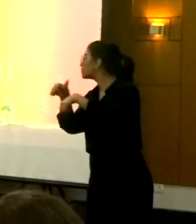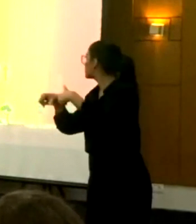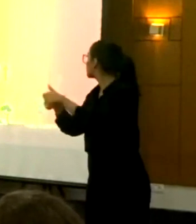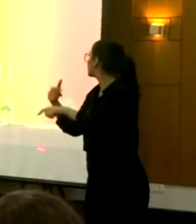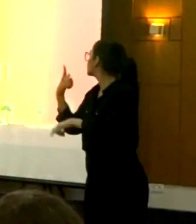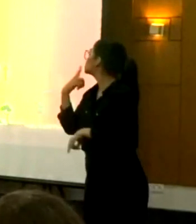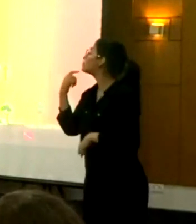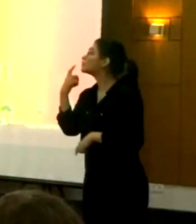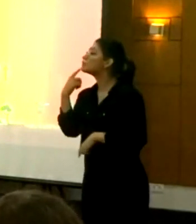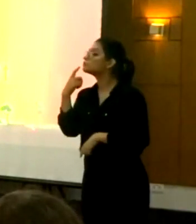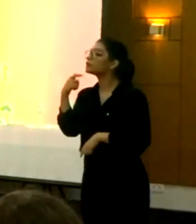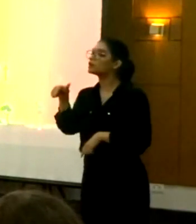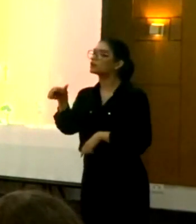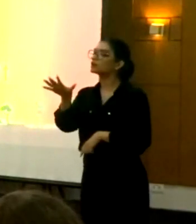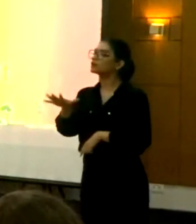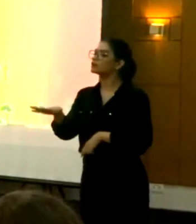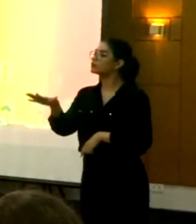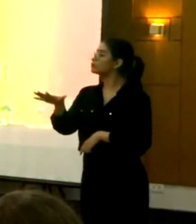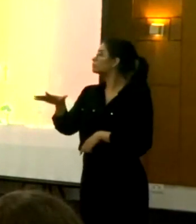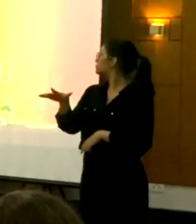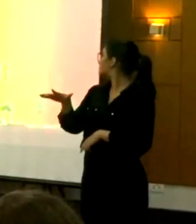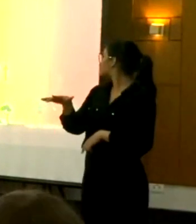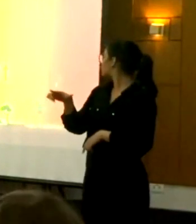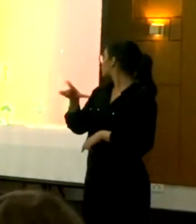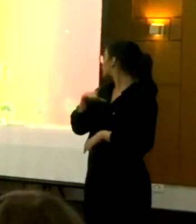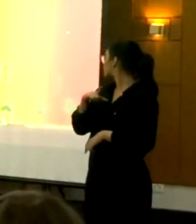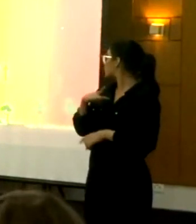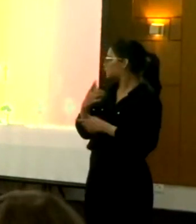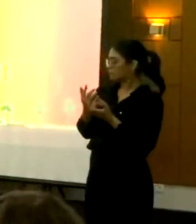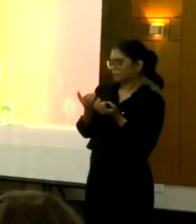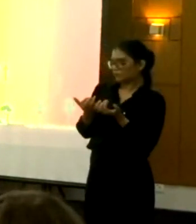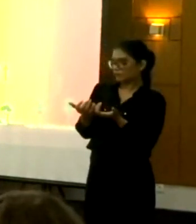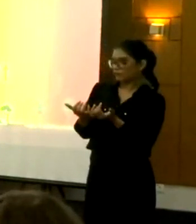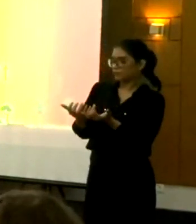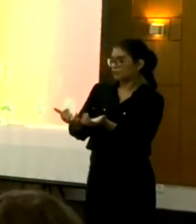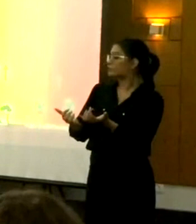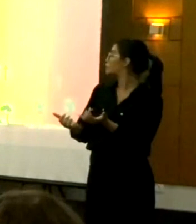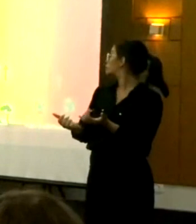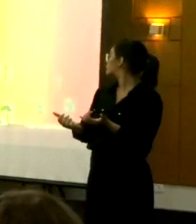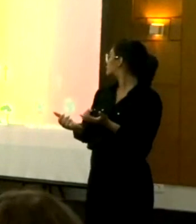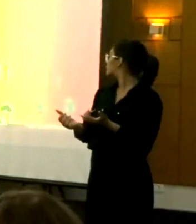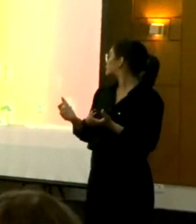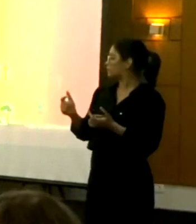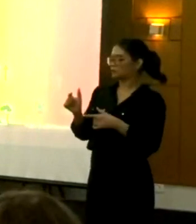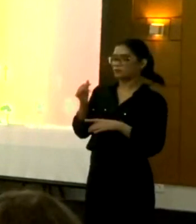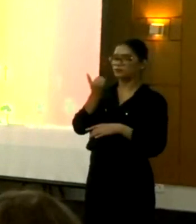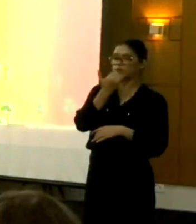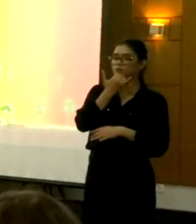in a region where I have grass I have little vegetation . much warmer and then